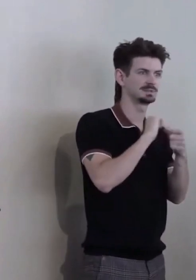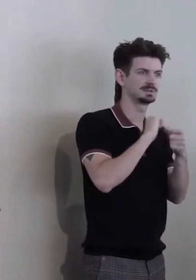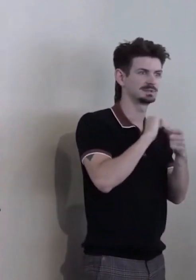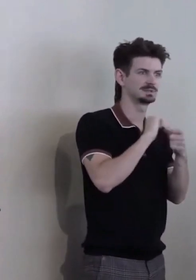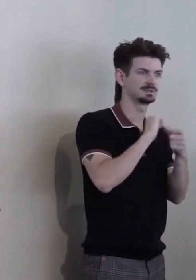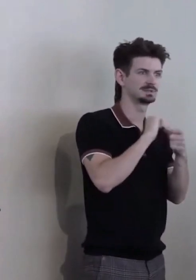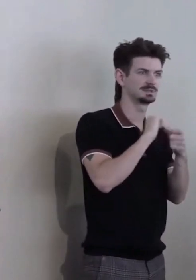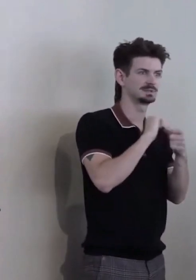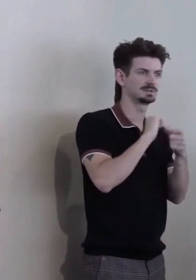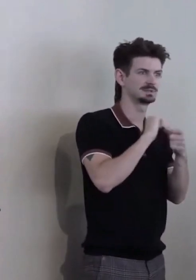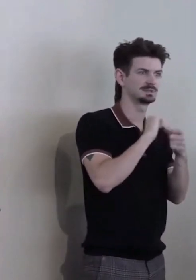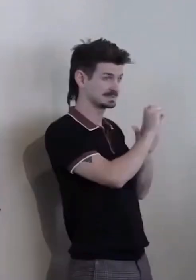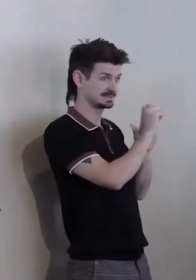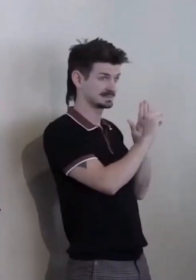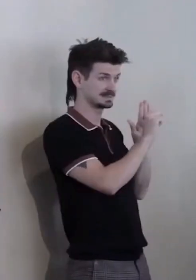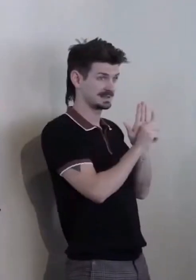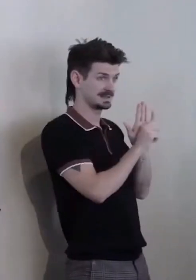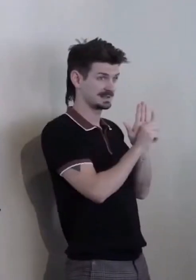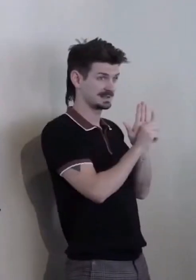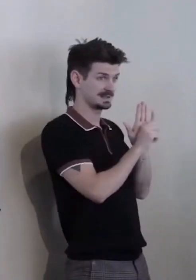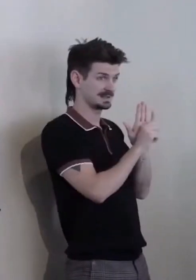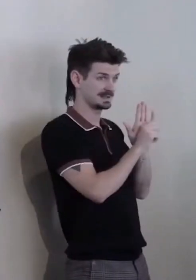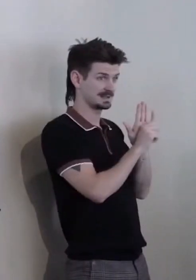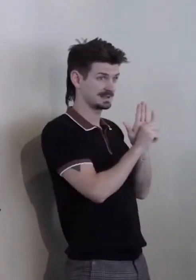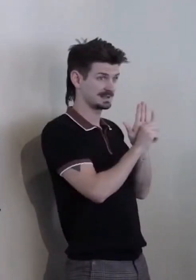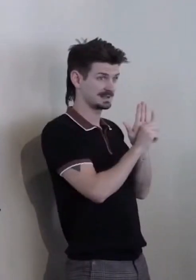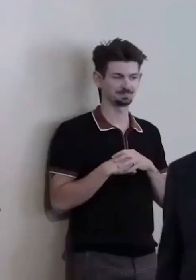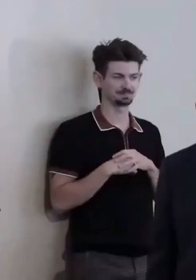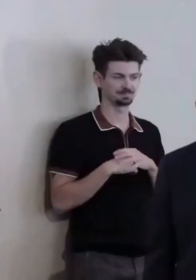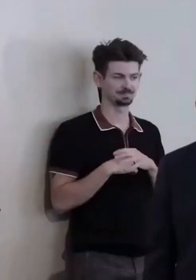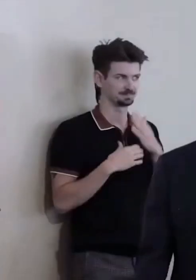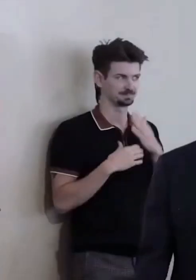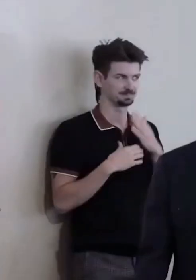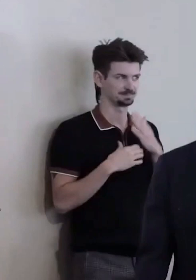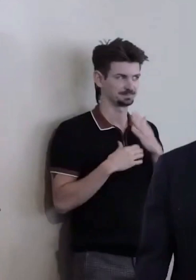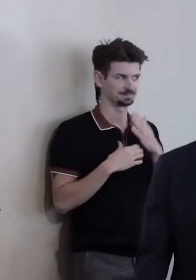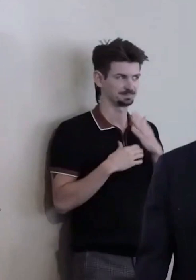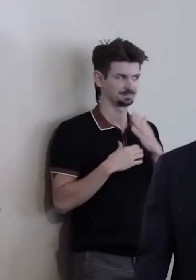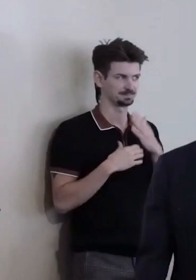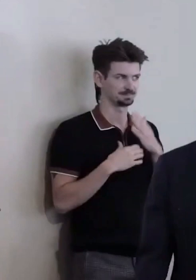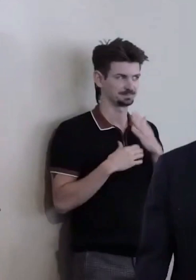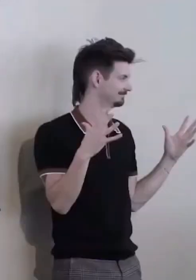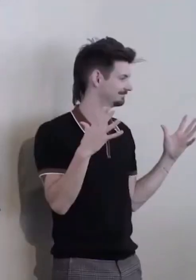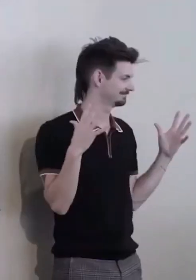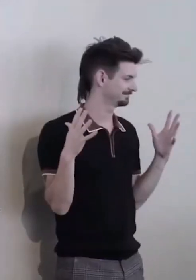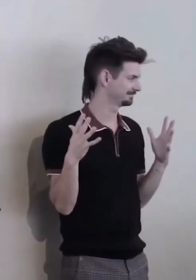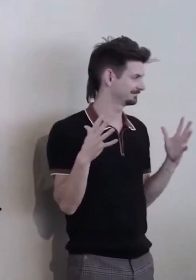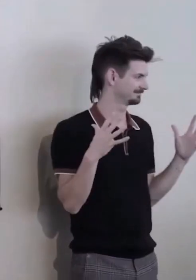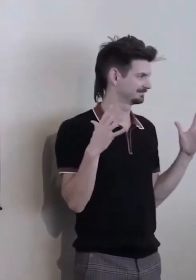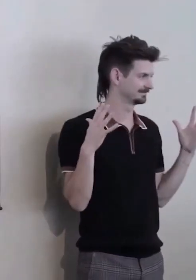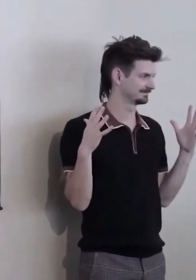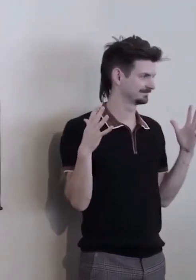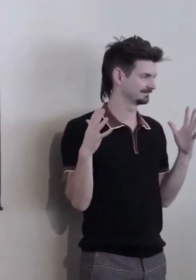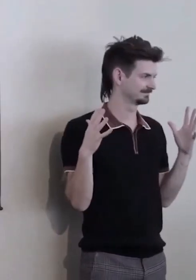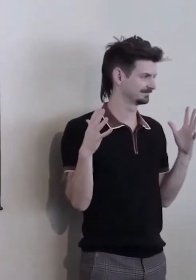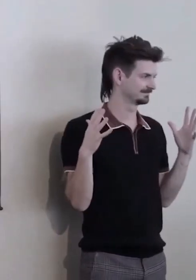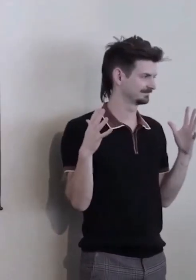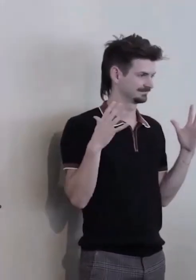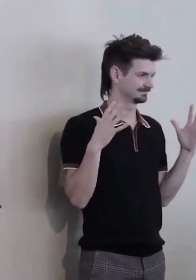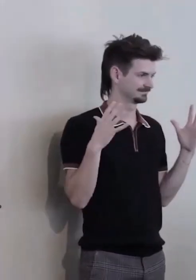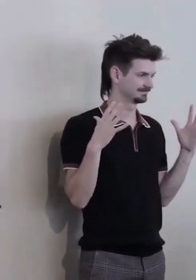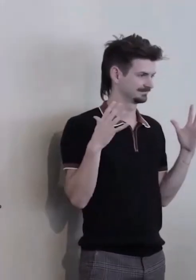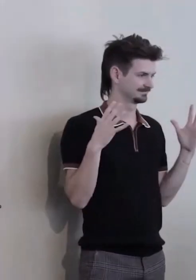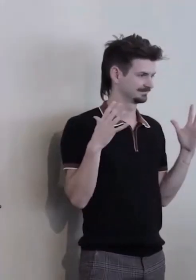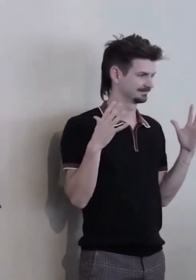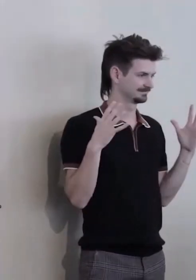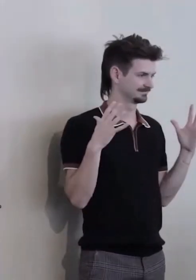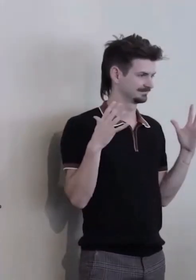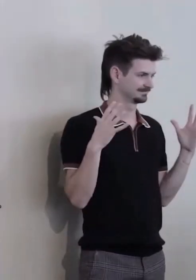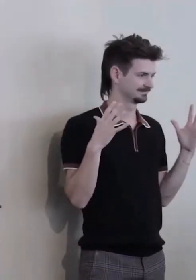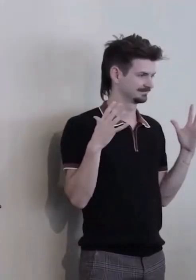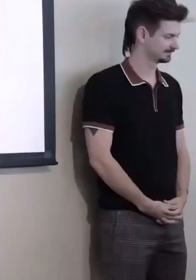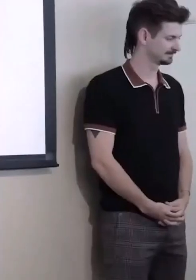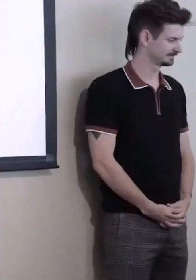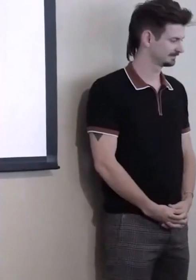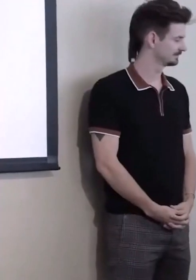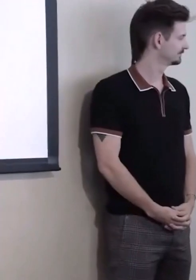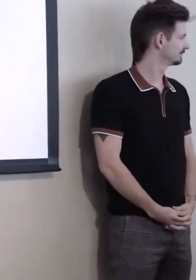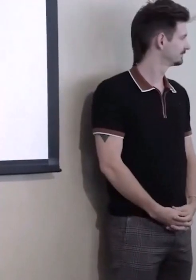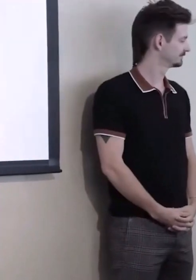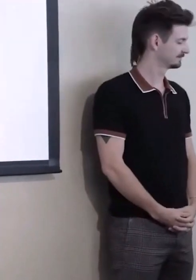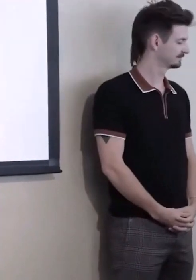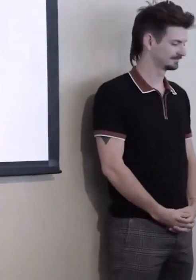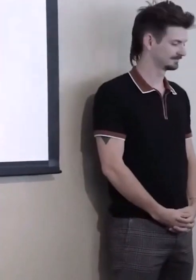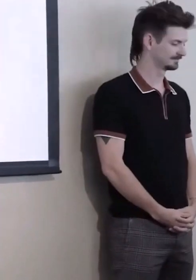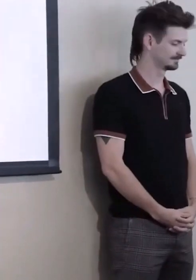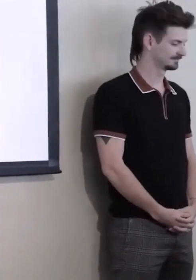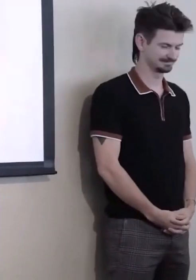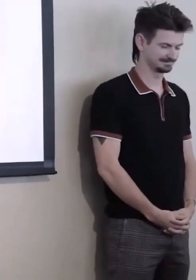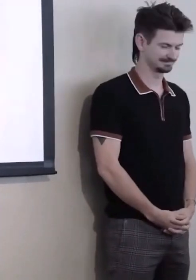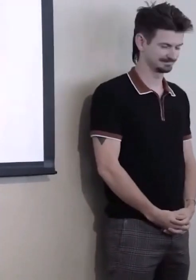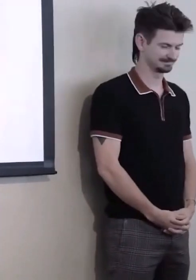Thank you. [clapping]